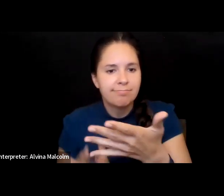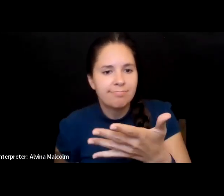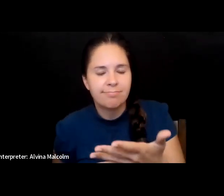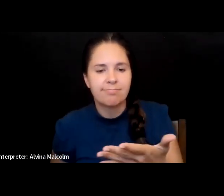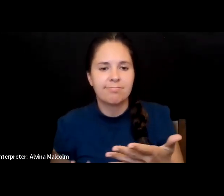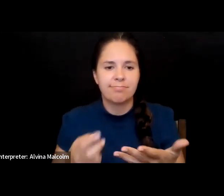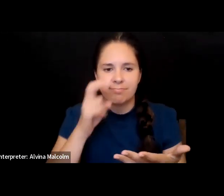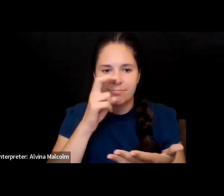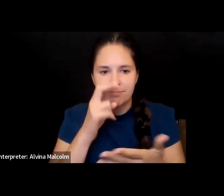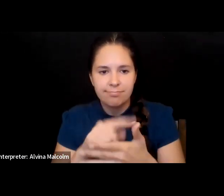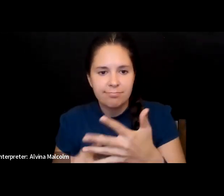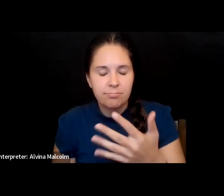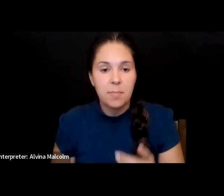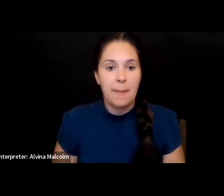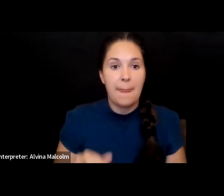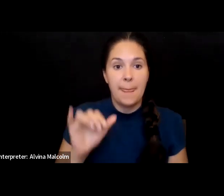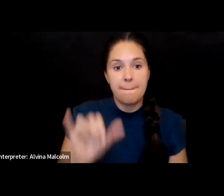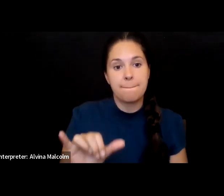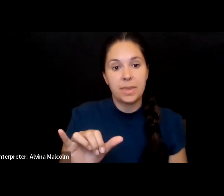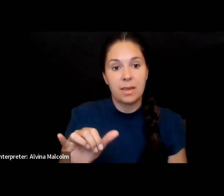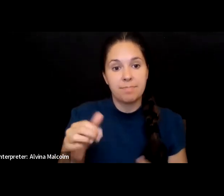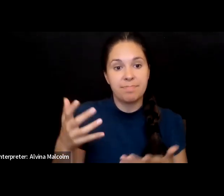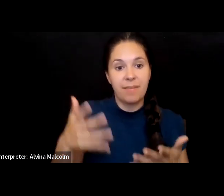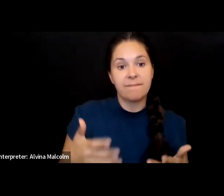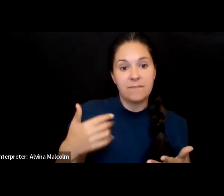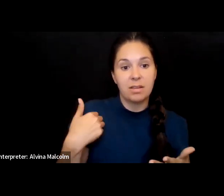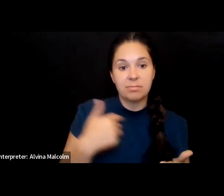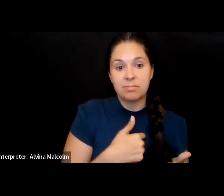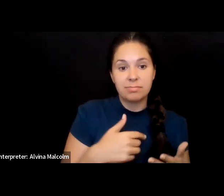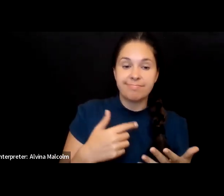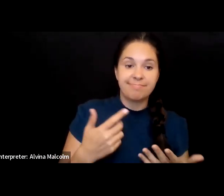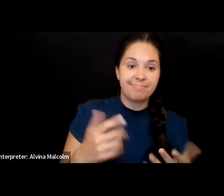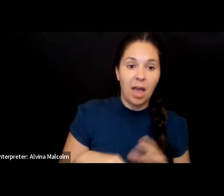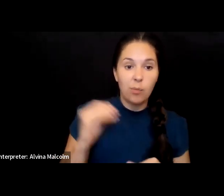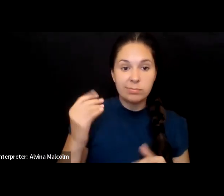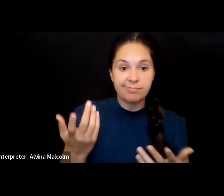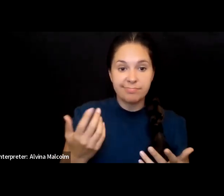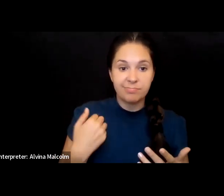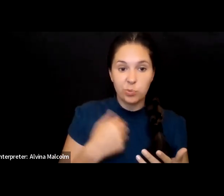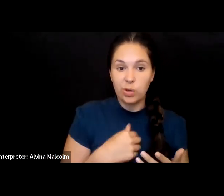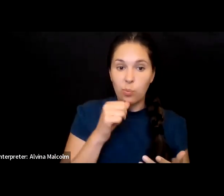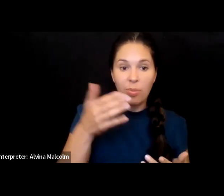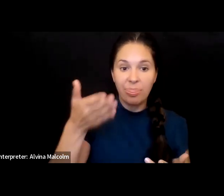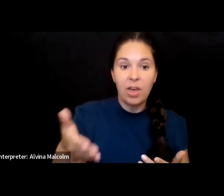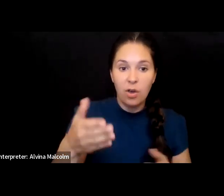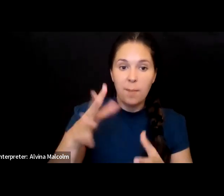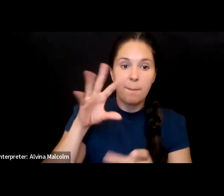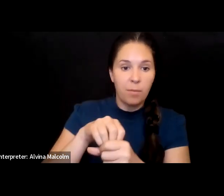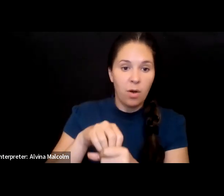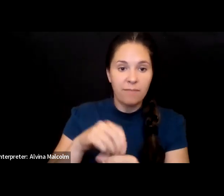notice and that was coming out of the department of health. How can we